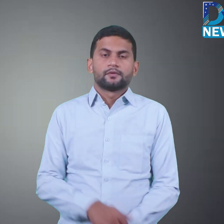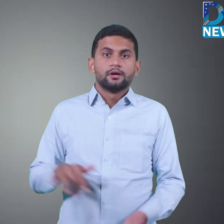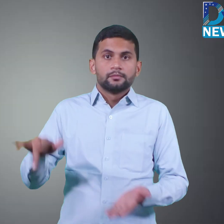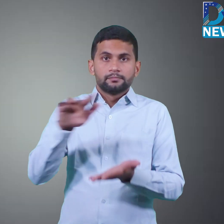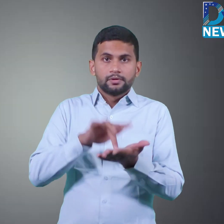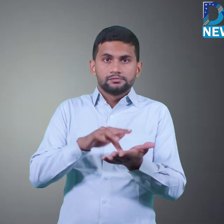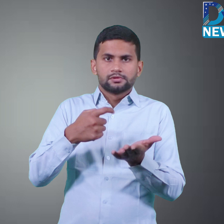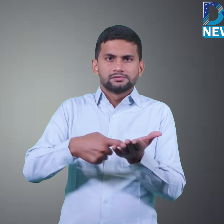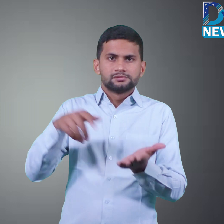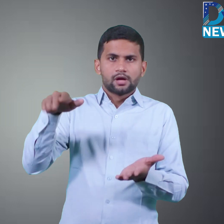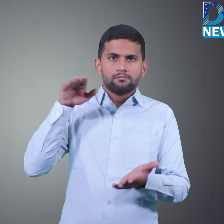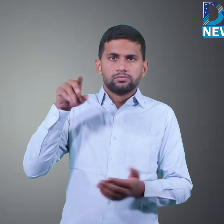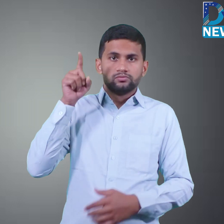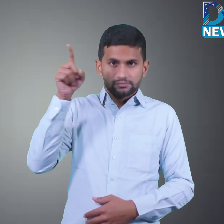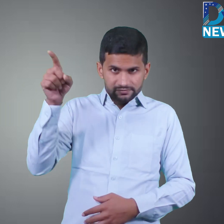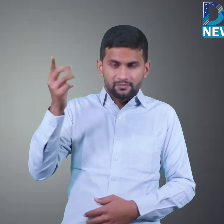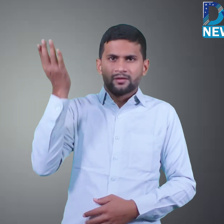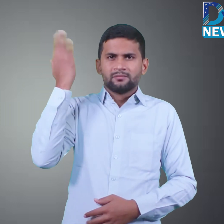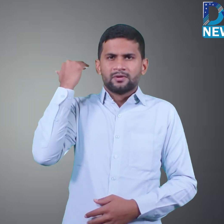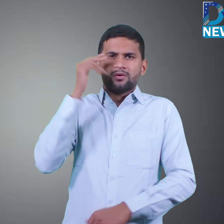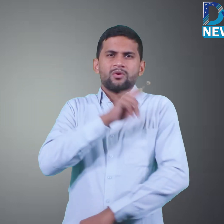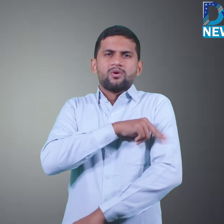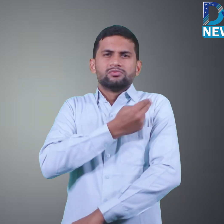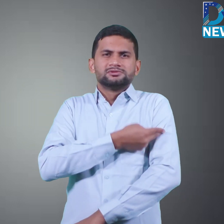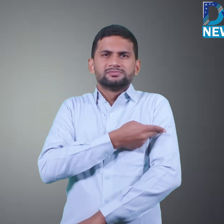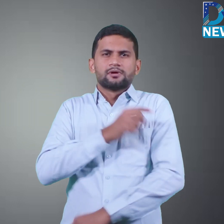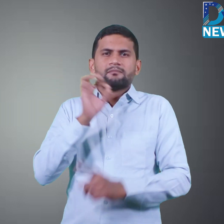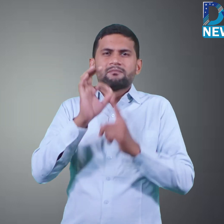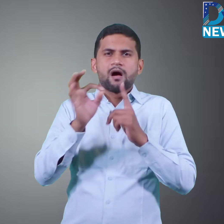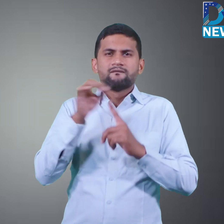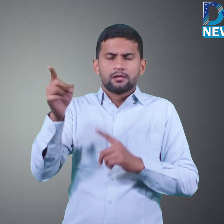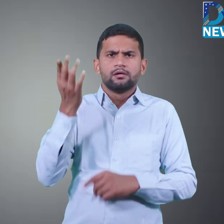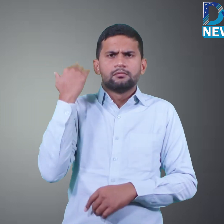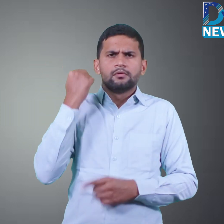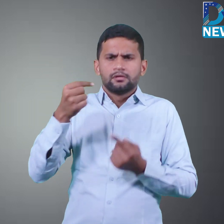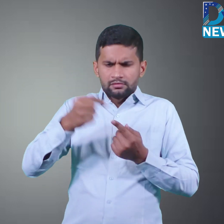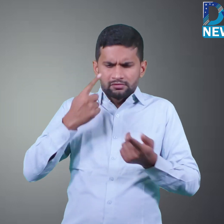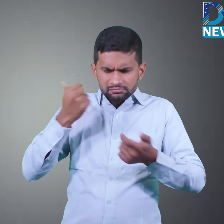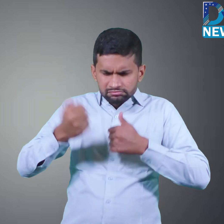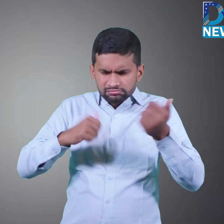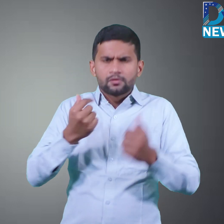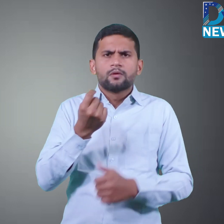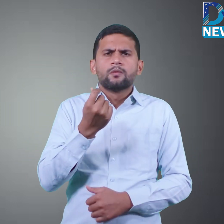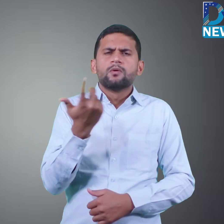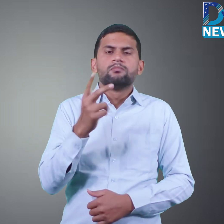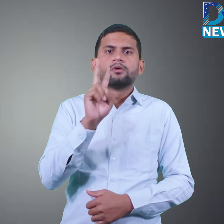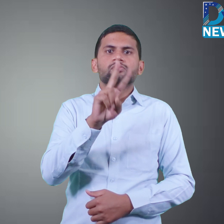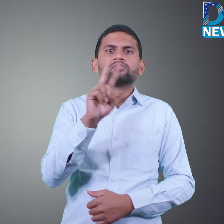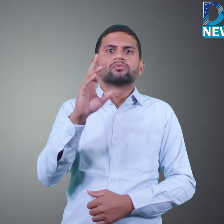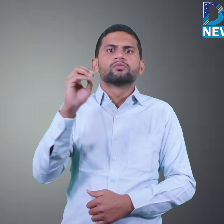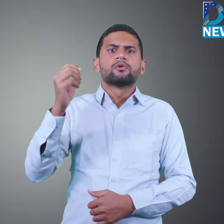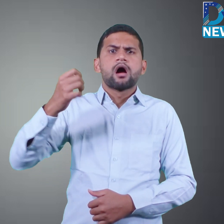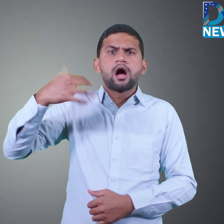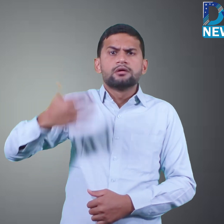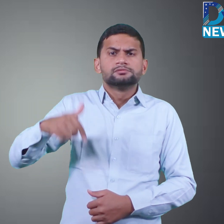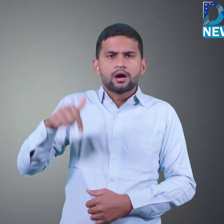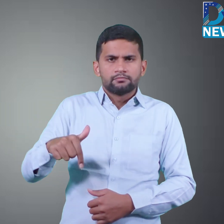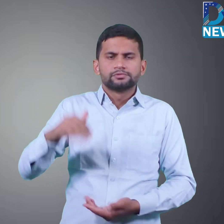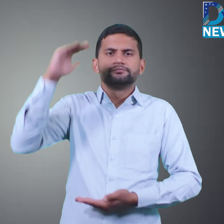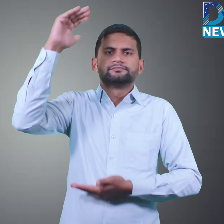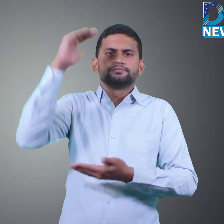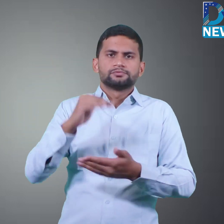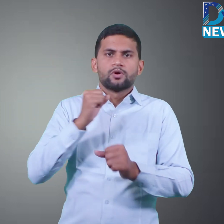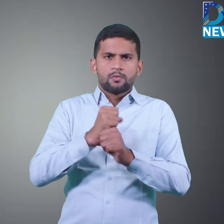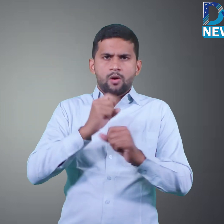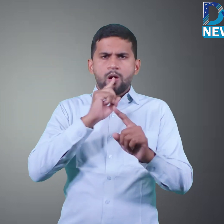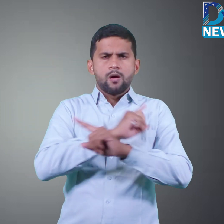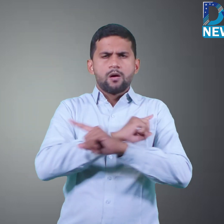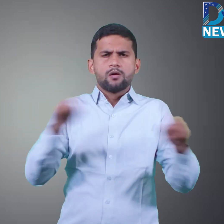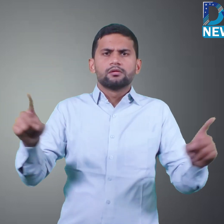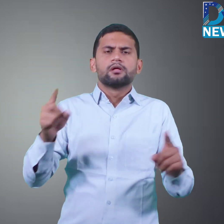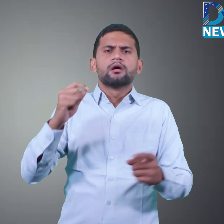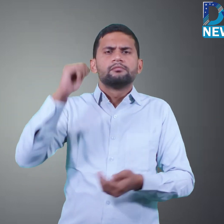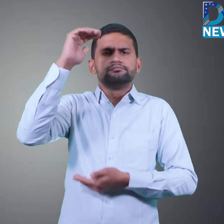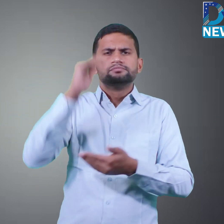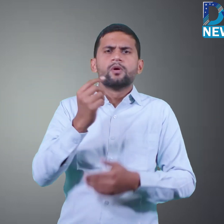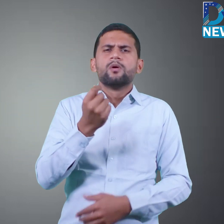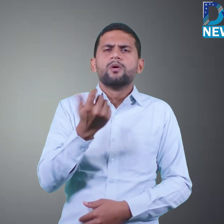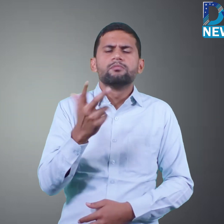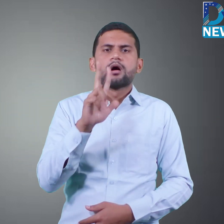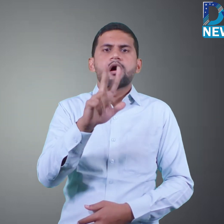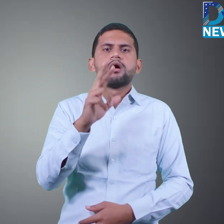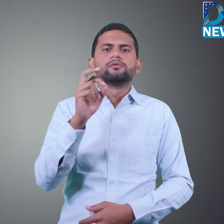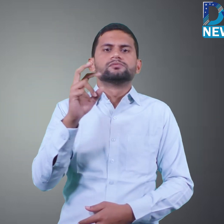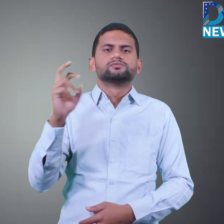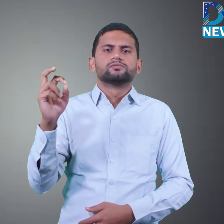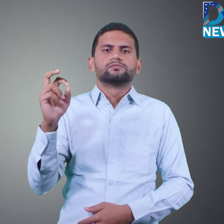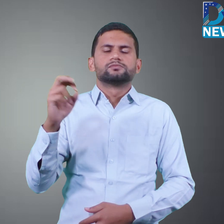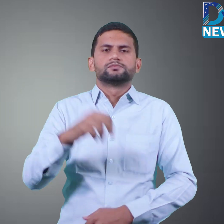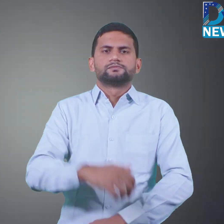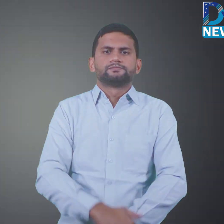Cost of COVID-19 test reduced to ₹800 in private hospitals and labs in Rajastha